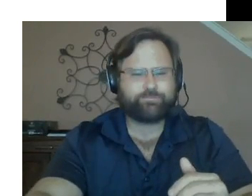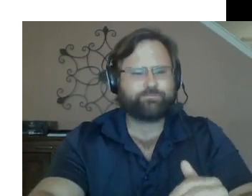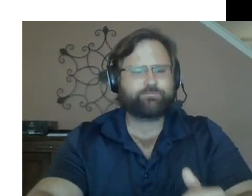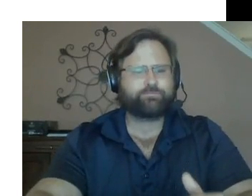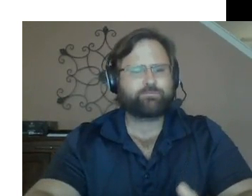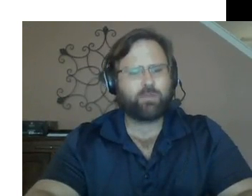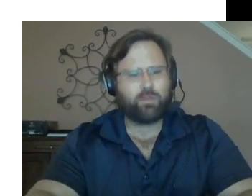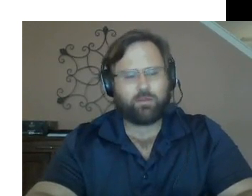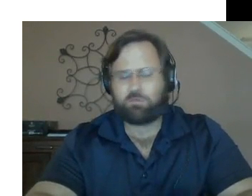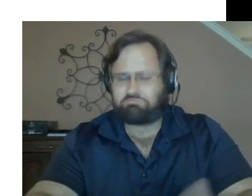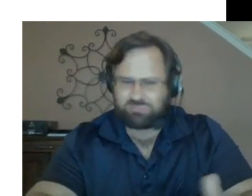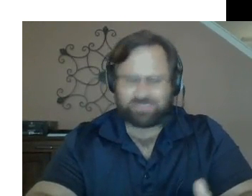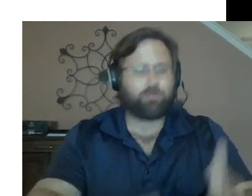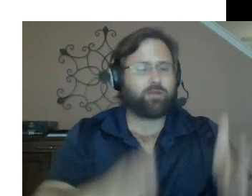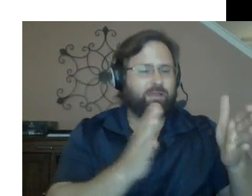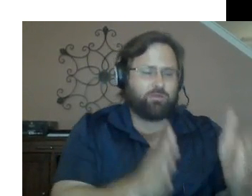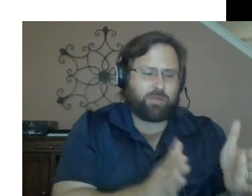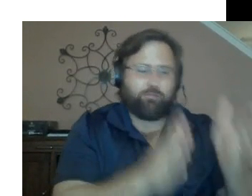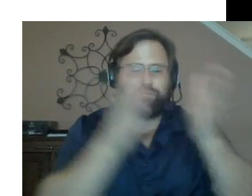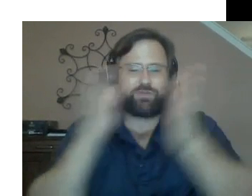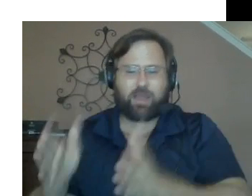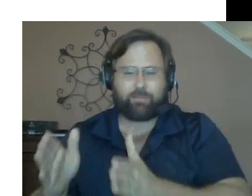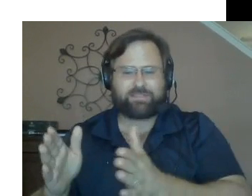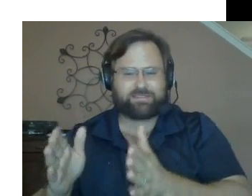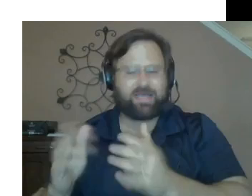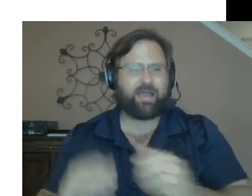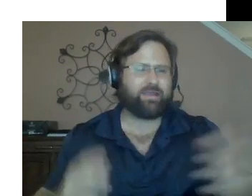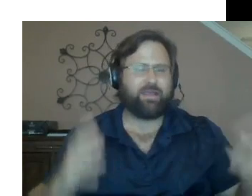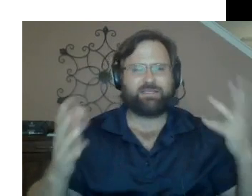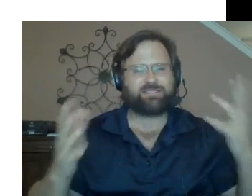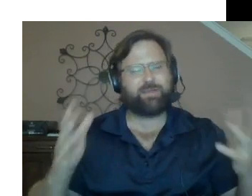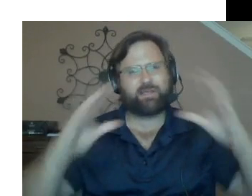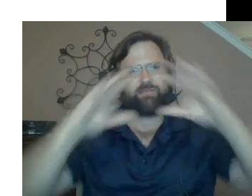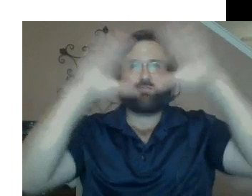similarly you can move to the topic to the side just depends on if you have